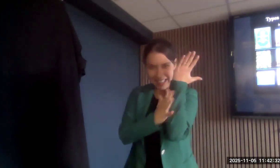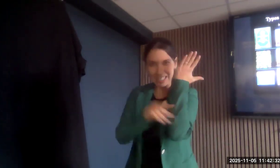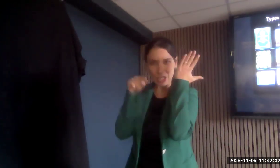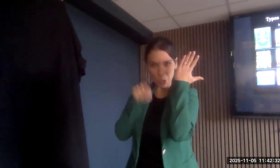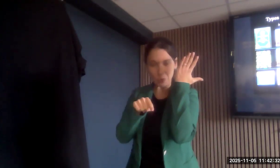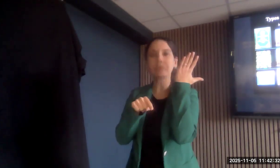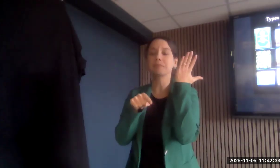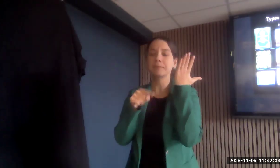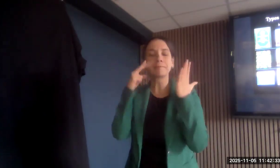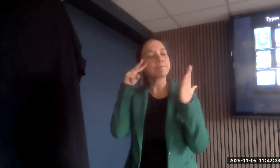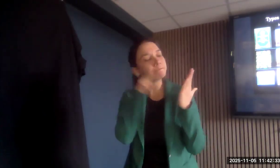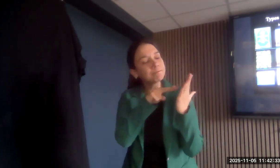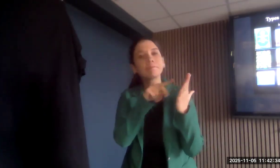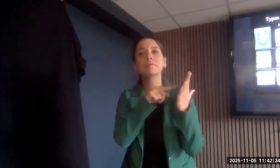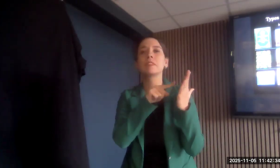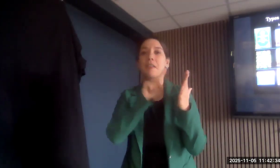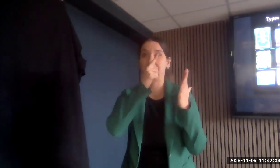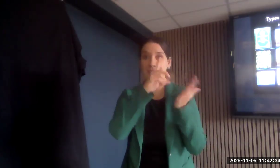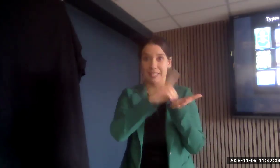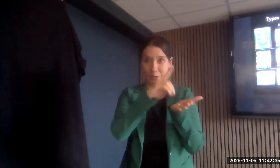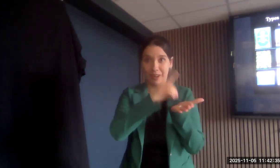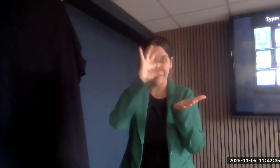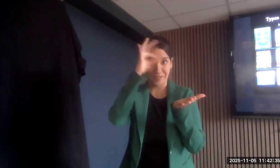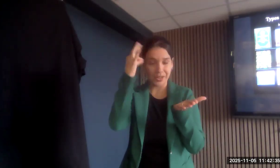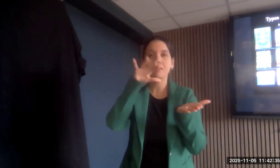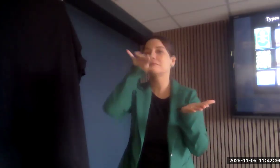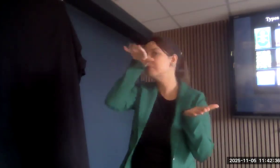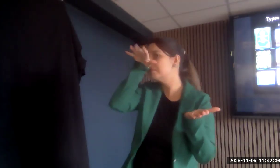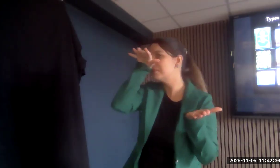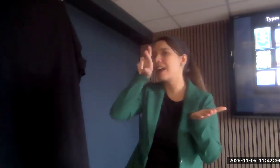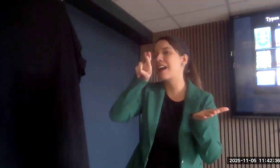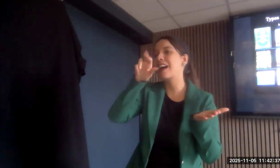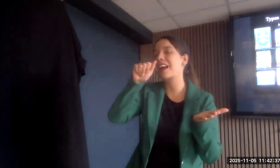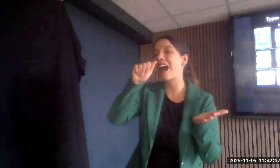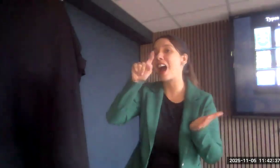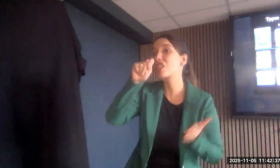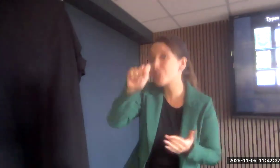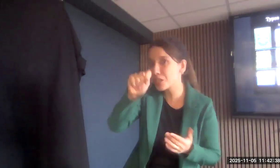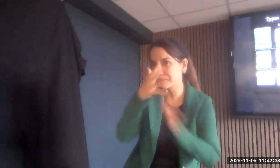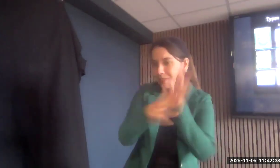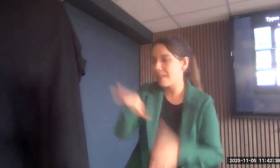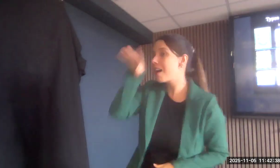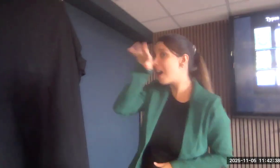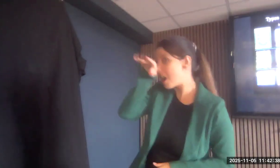And that was because of these lexical changes, the lexical categories being different.